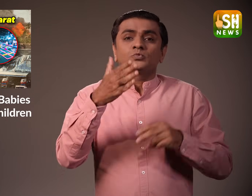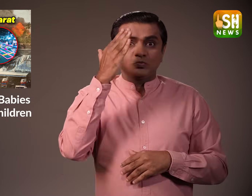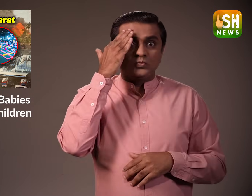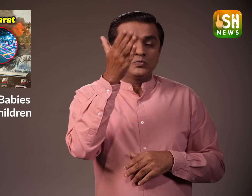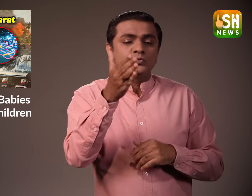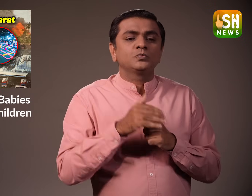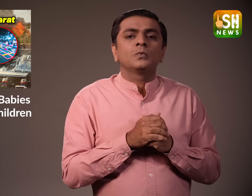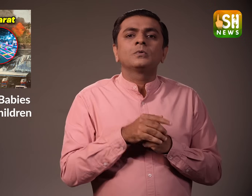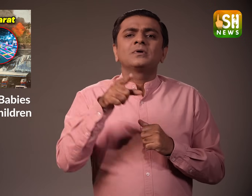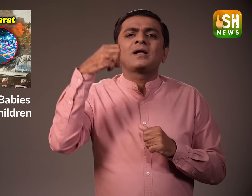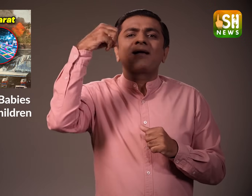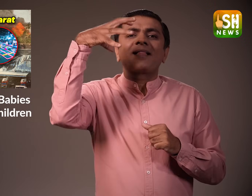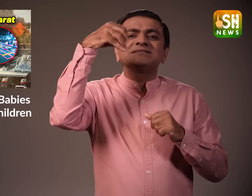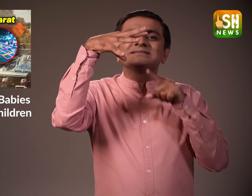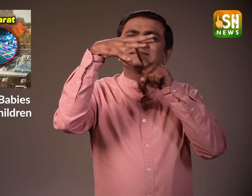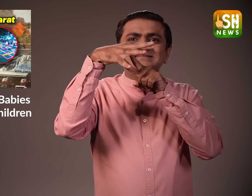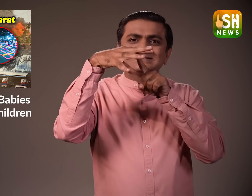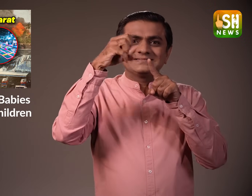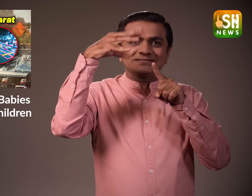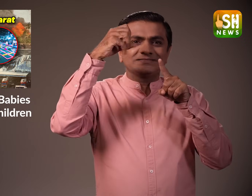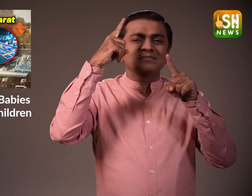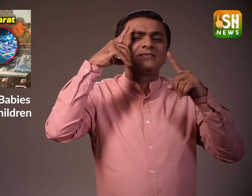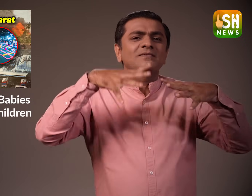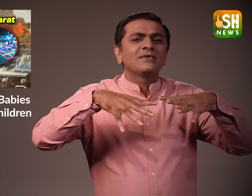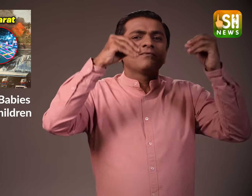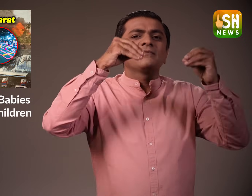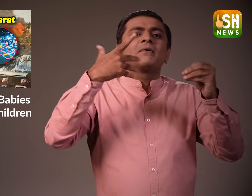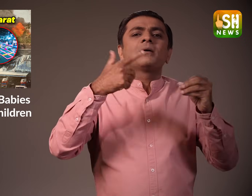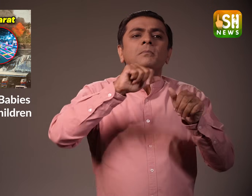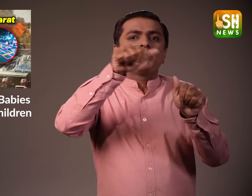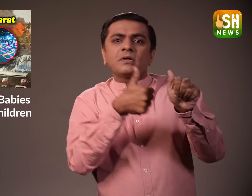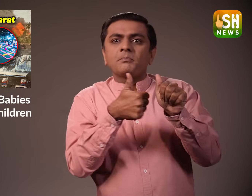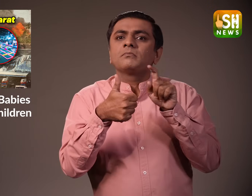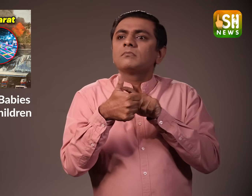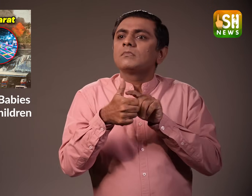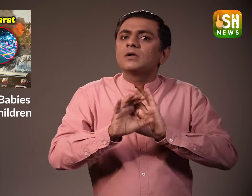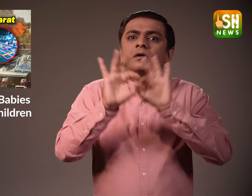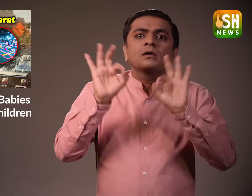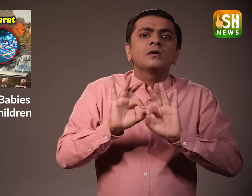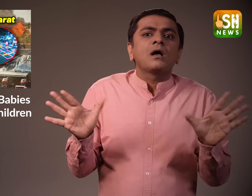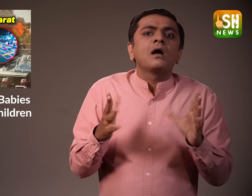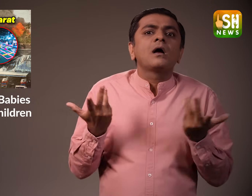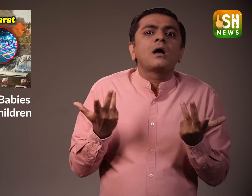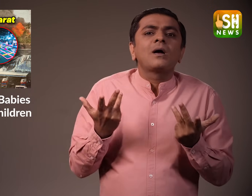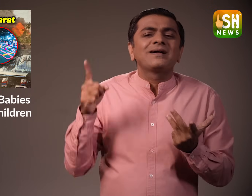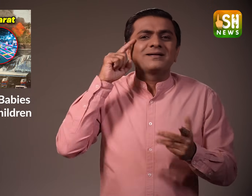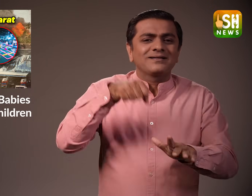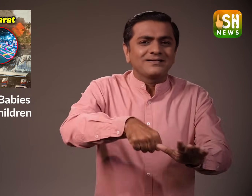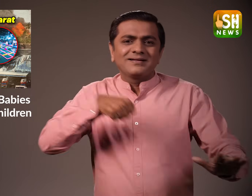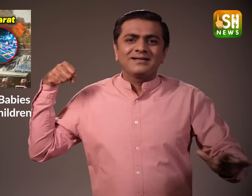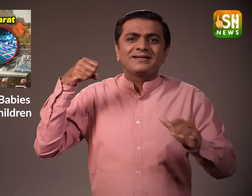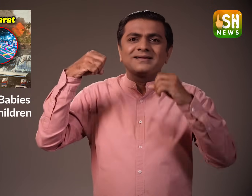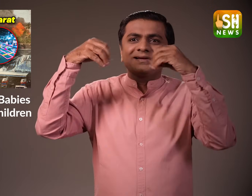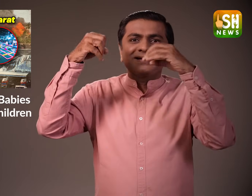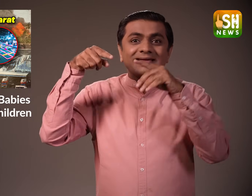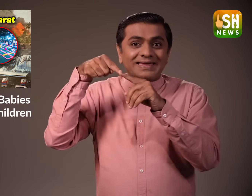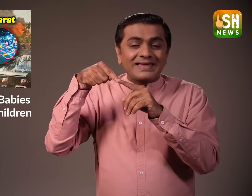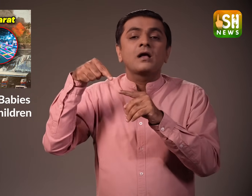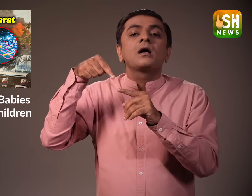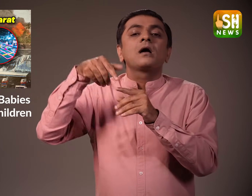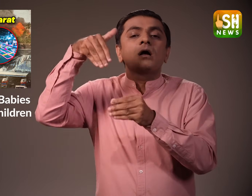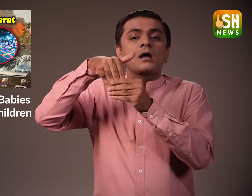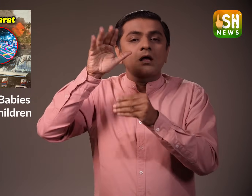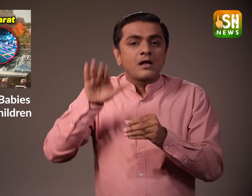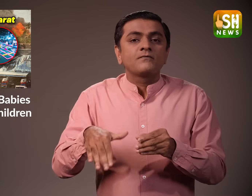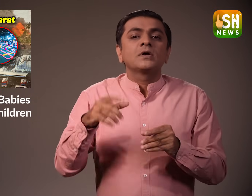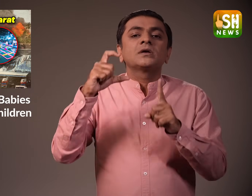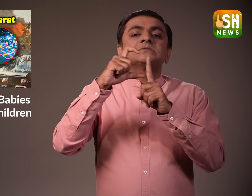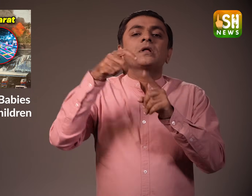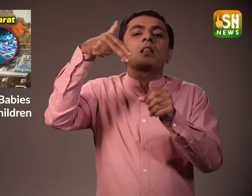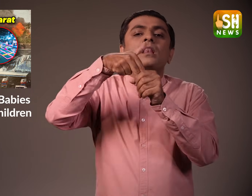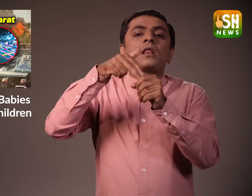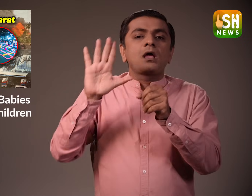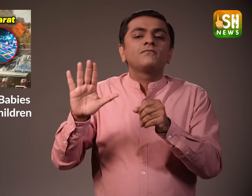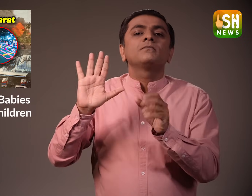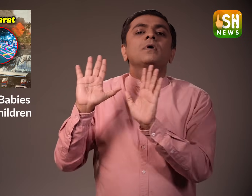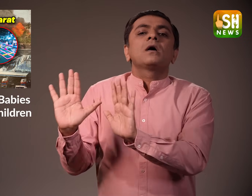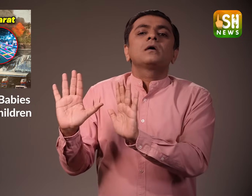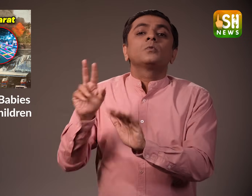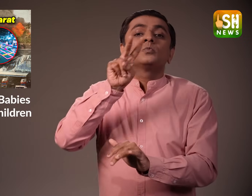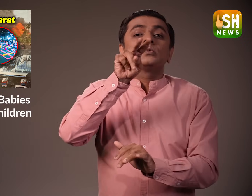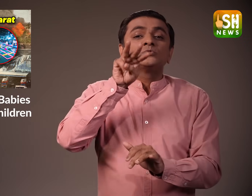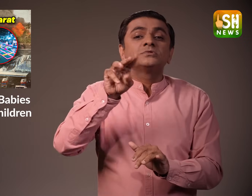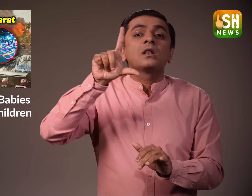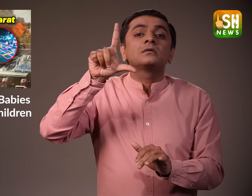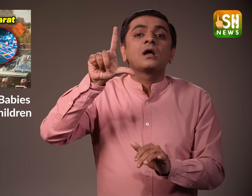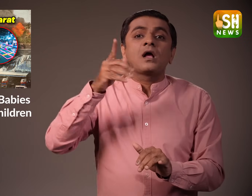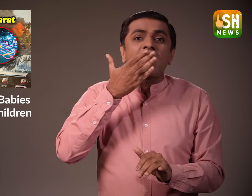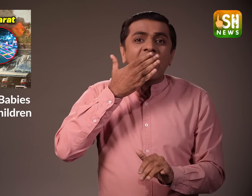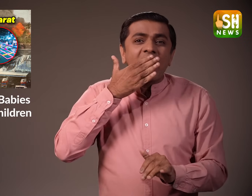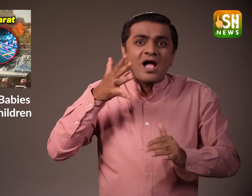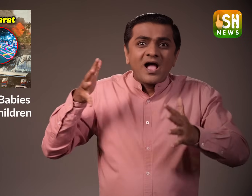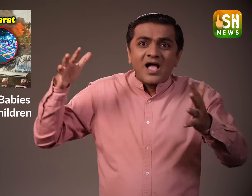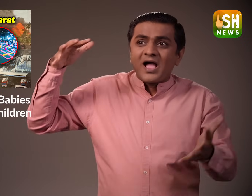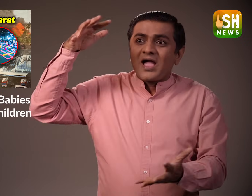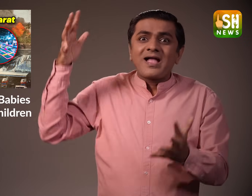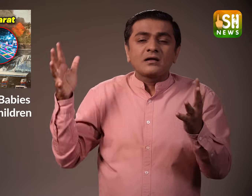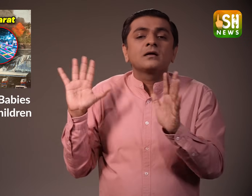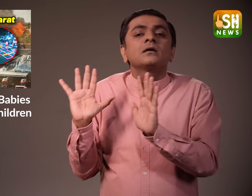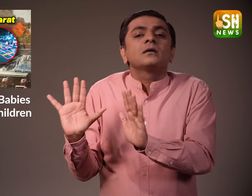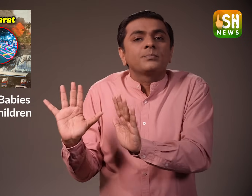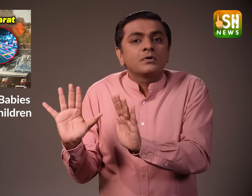A generator was also at the site as a backup power supply. It had nearly 2,000 liters of diesel stored.